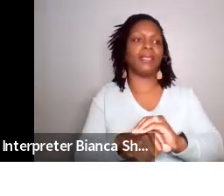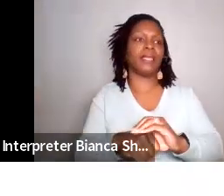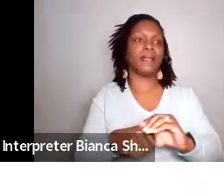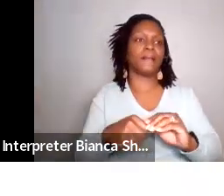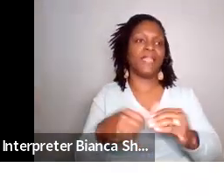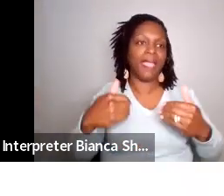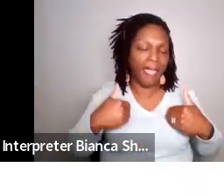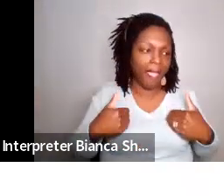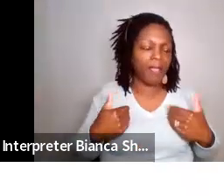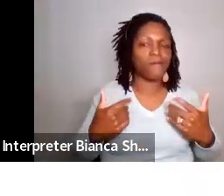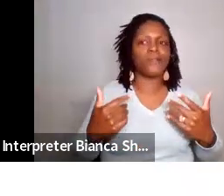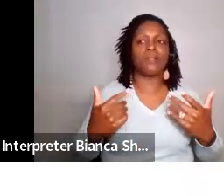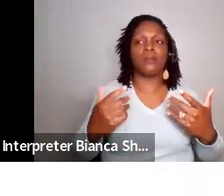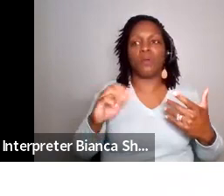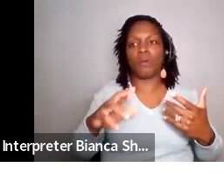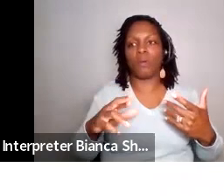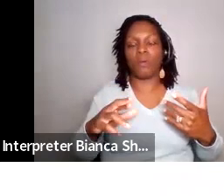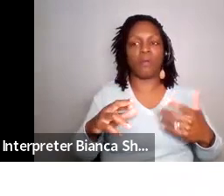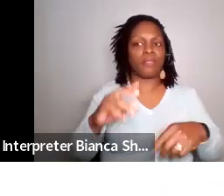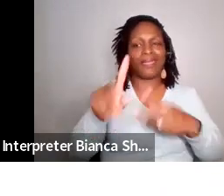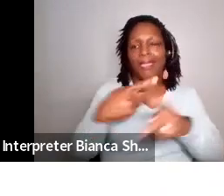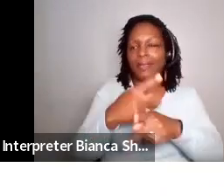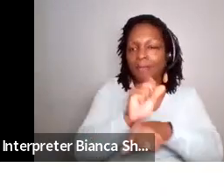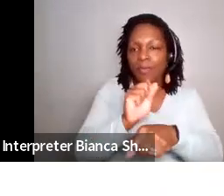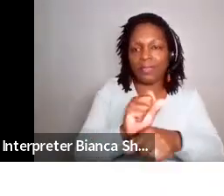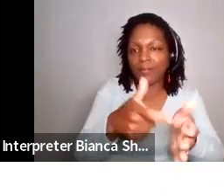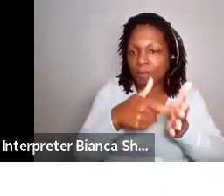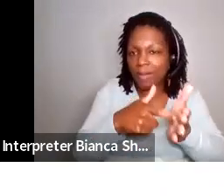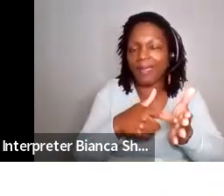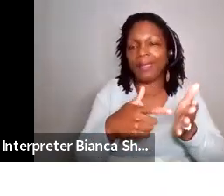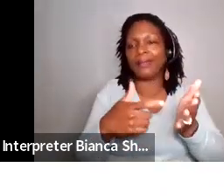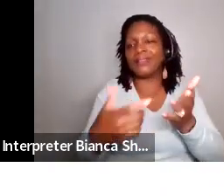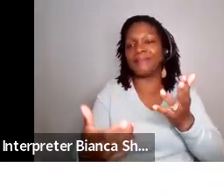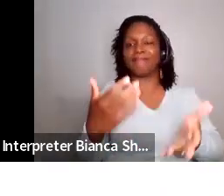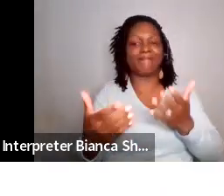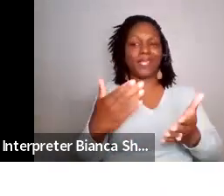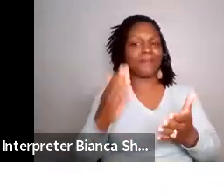with, and the employment that they are required, it may not necessarily end in